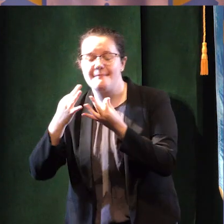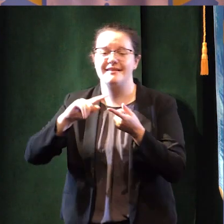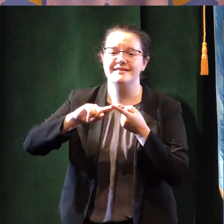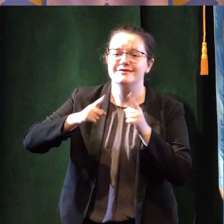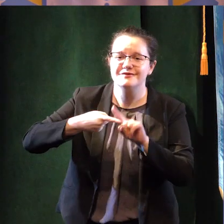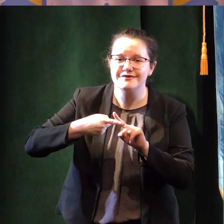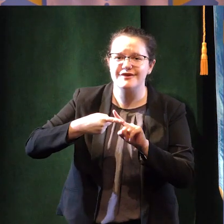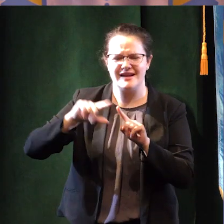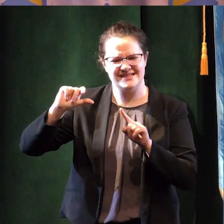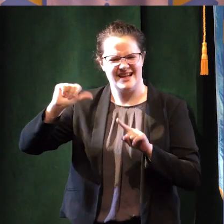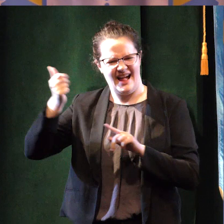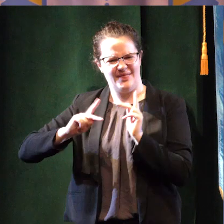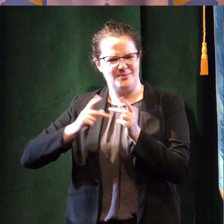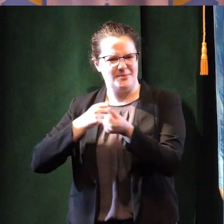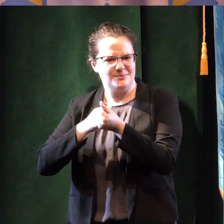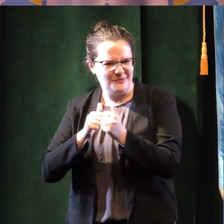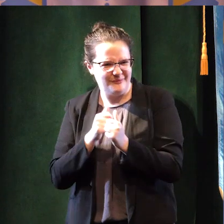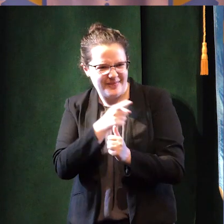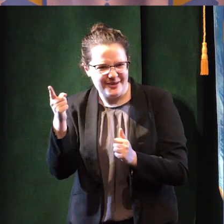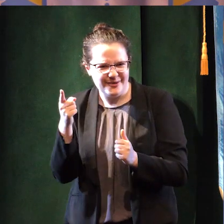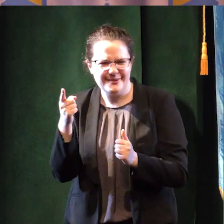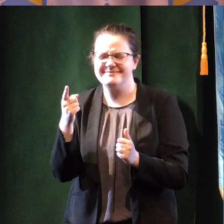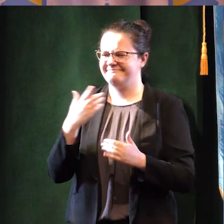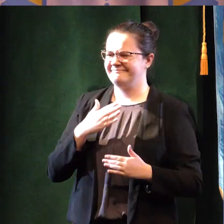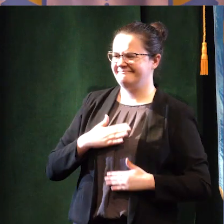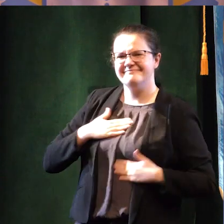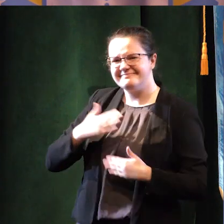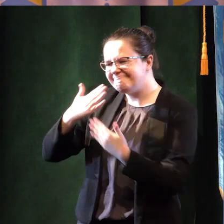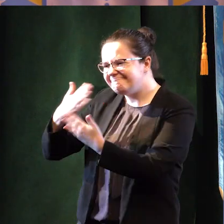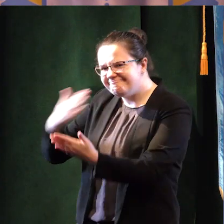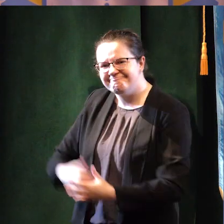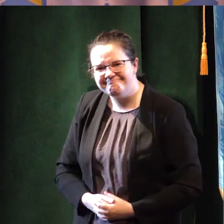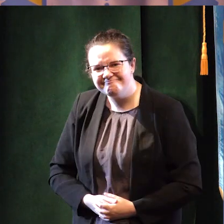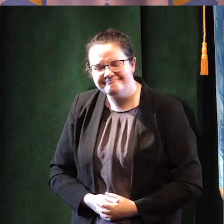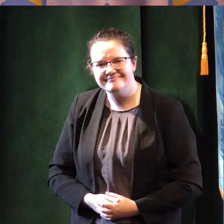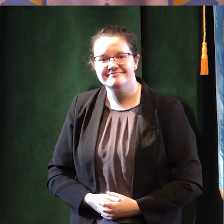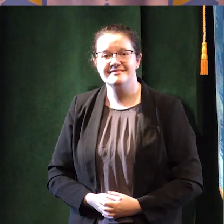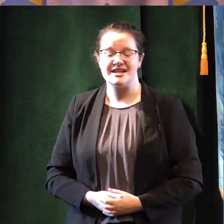friends and others who might be with you today wherever you are or perhaps they